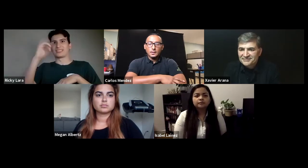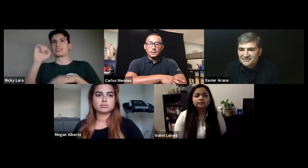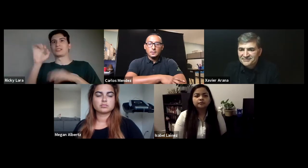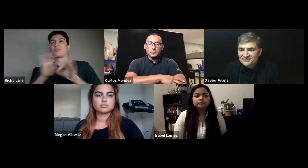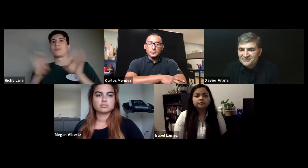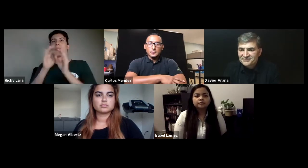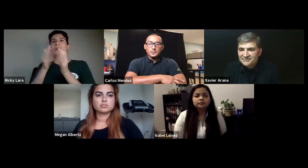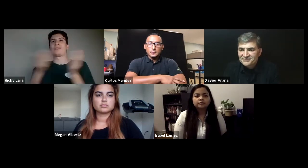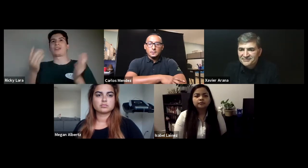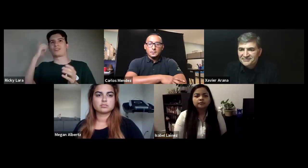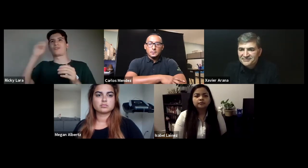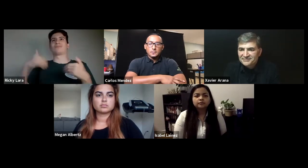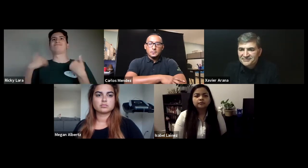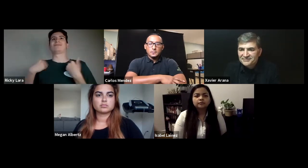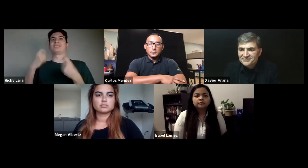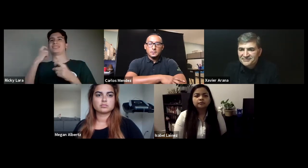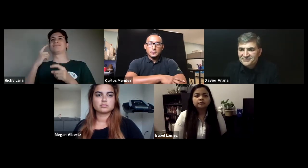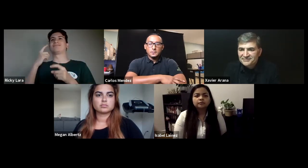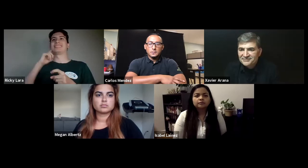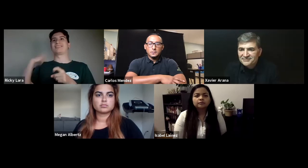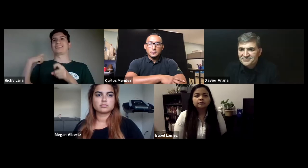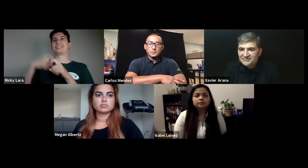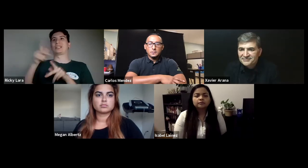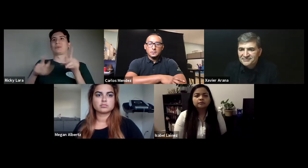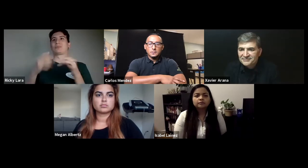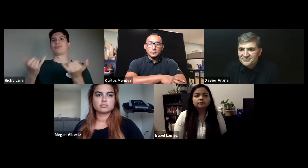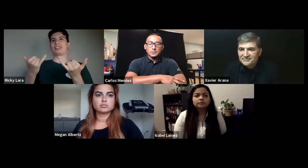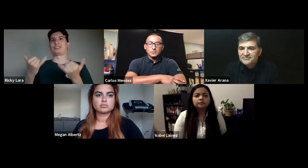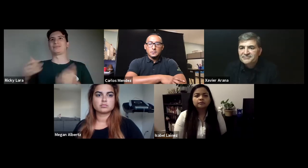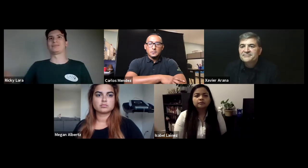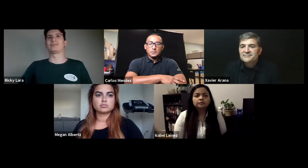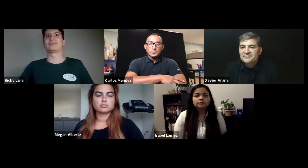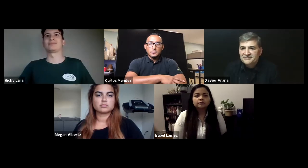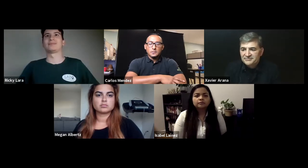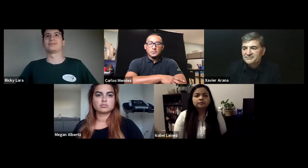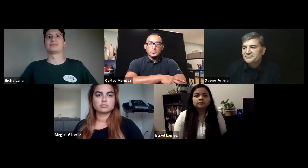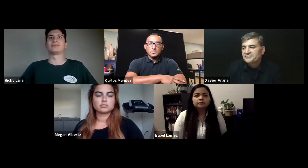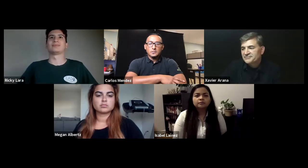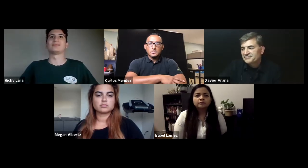What do you think is important as a young person, as a young Hispanic?